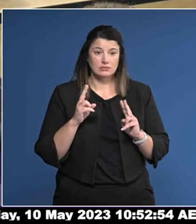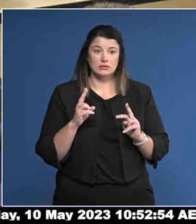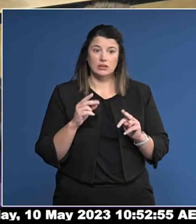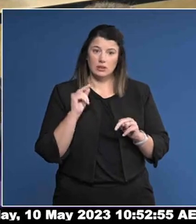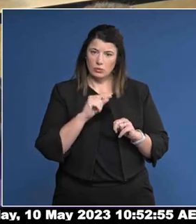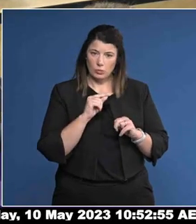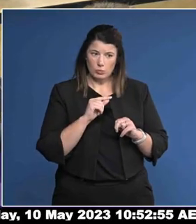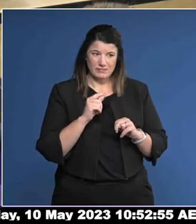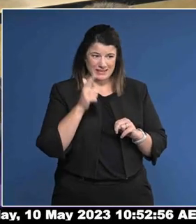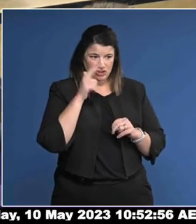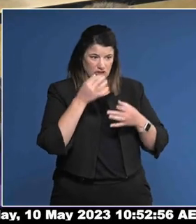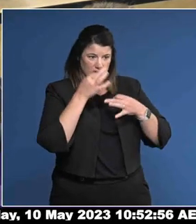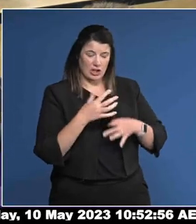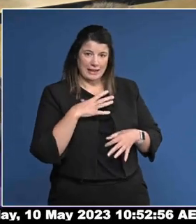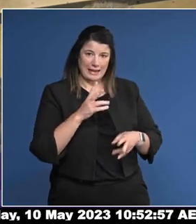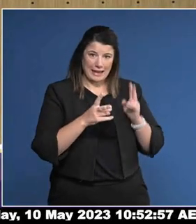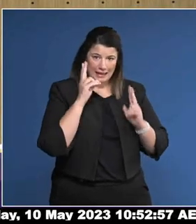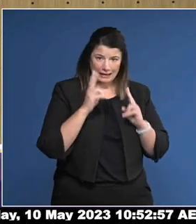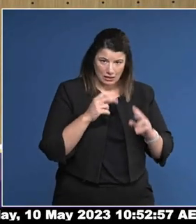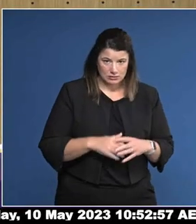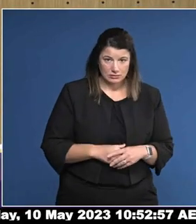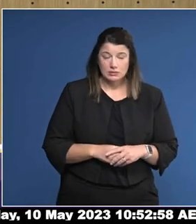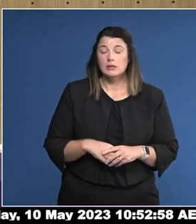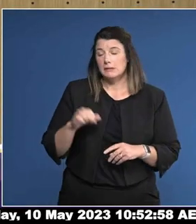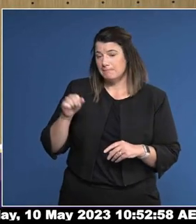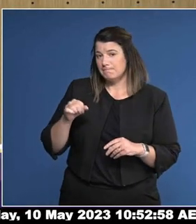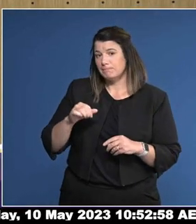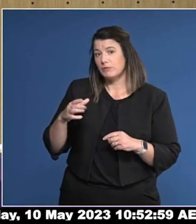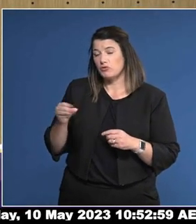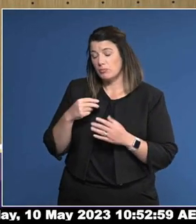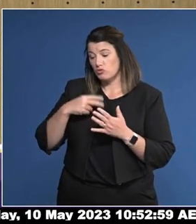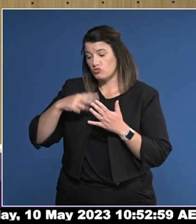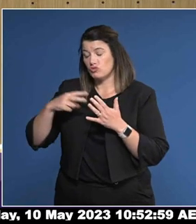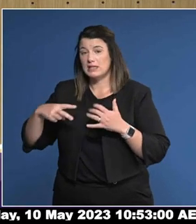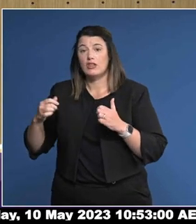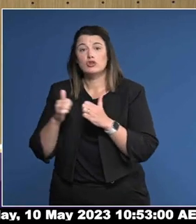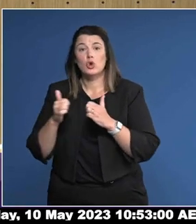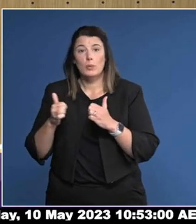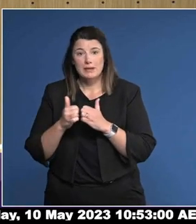Yes. From my recollection of reading the document, it was because of a smell of urine